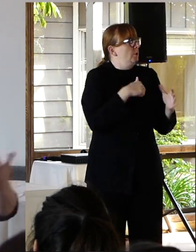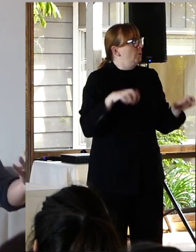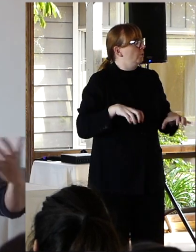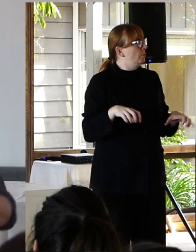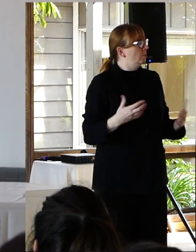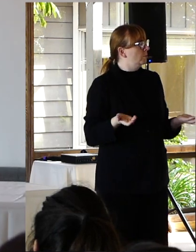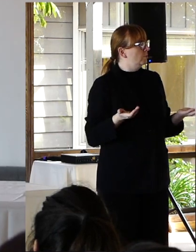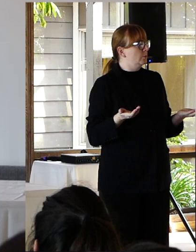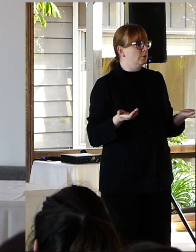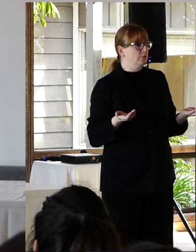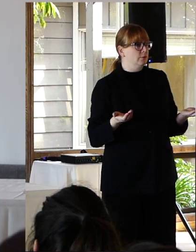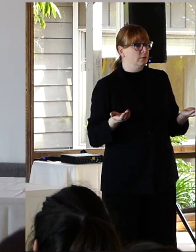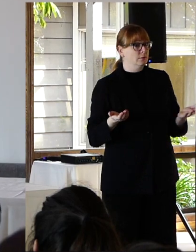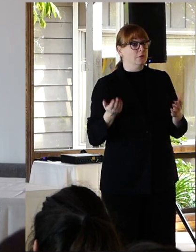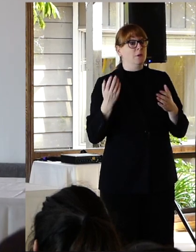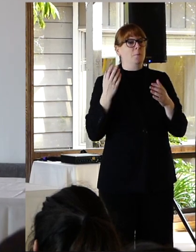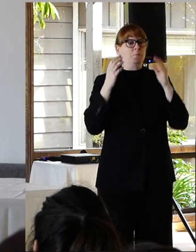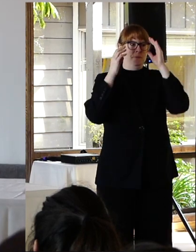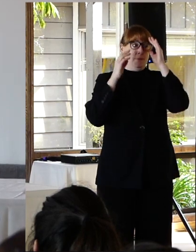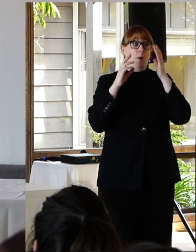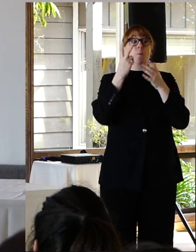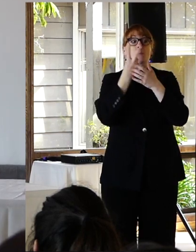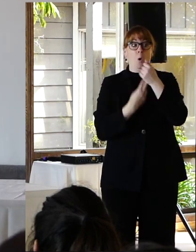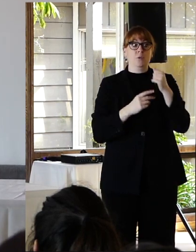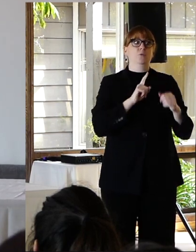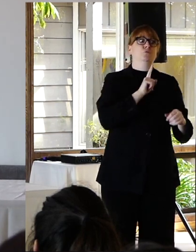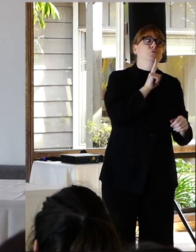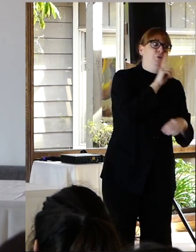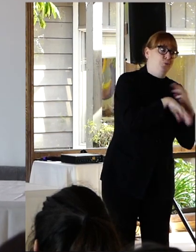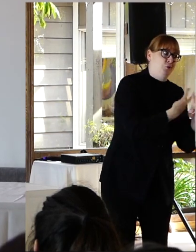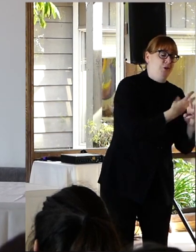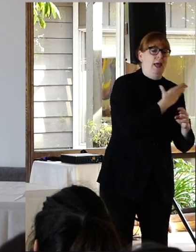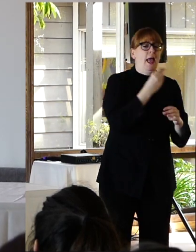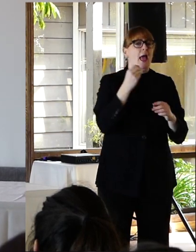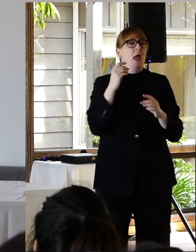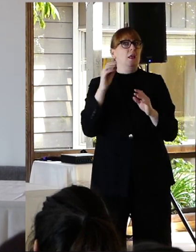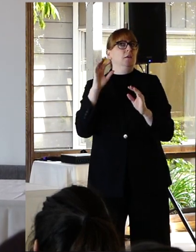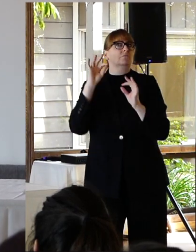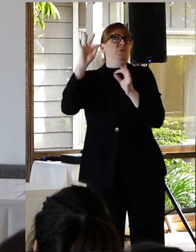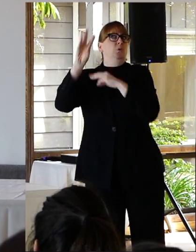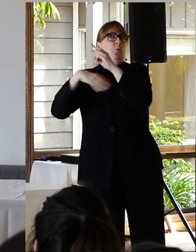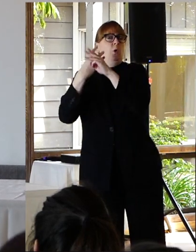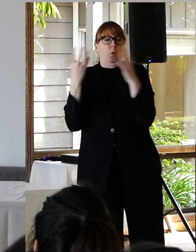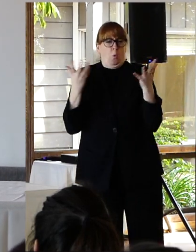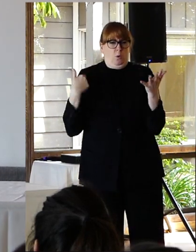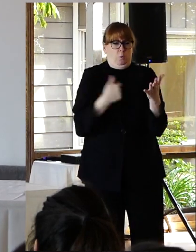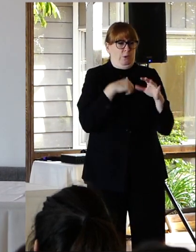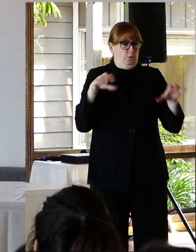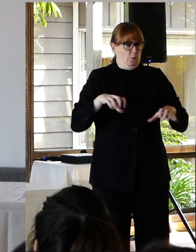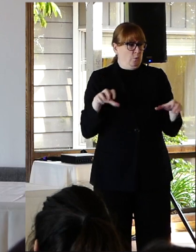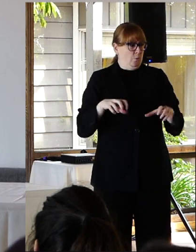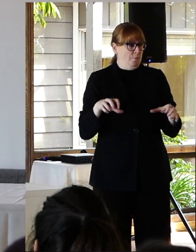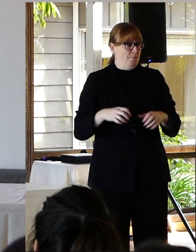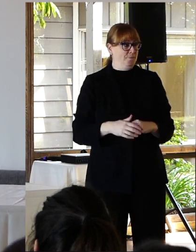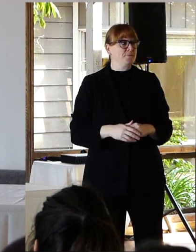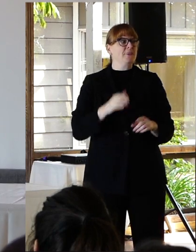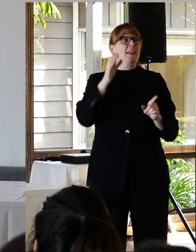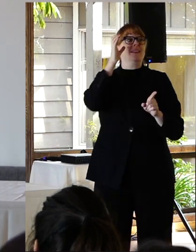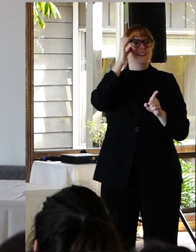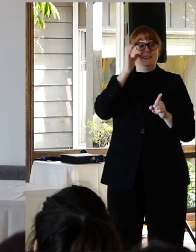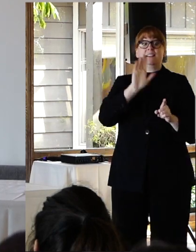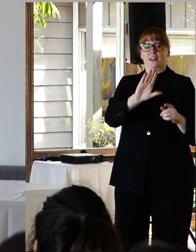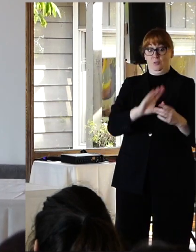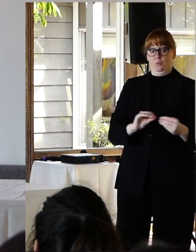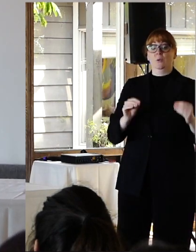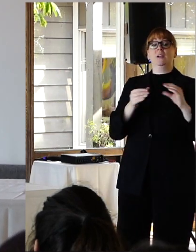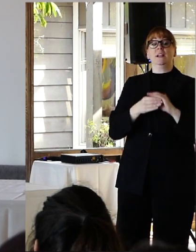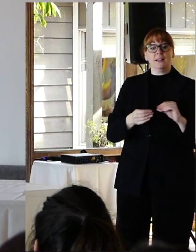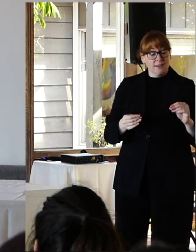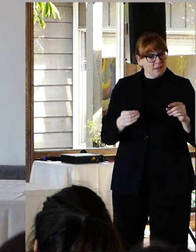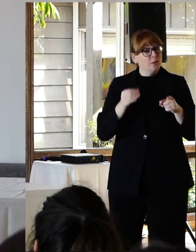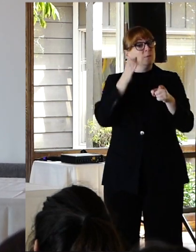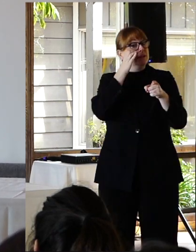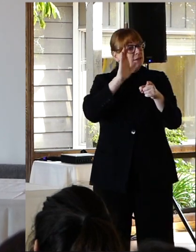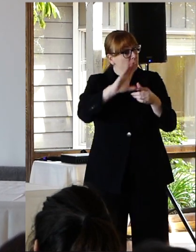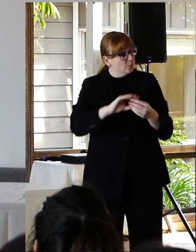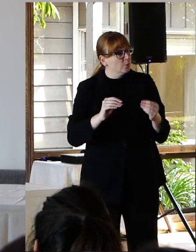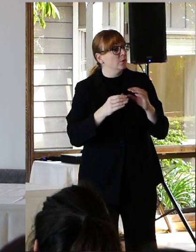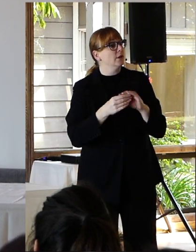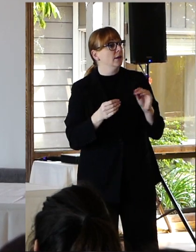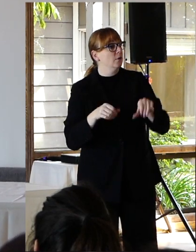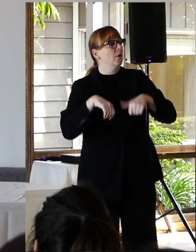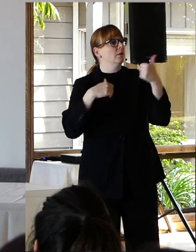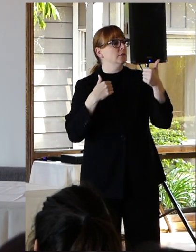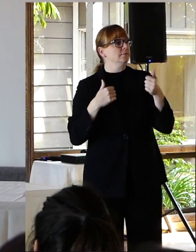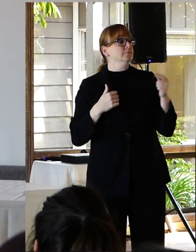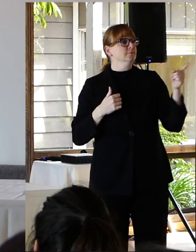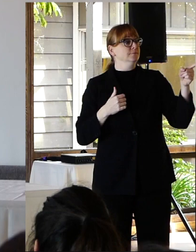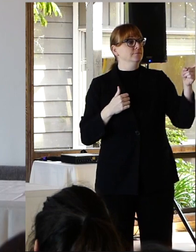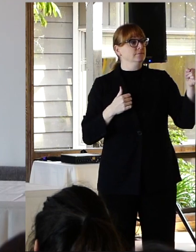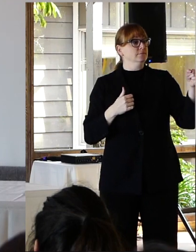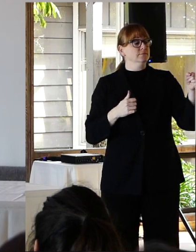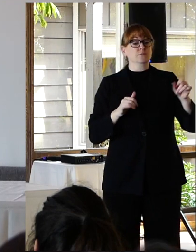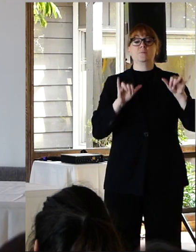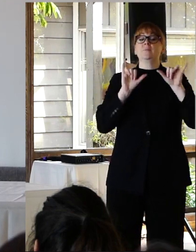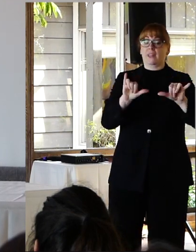Both ideally and realistically what what do we do ? Listen to their story.